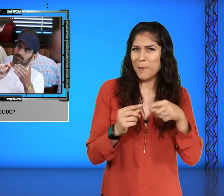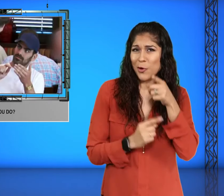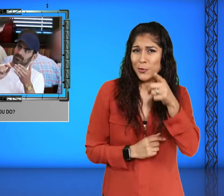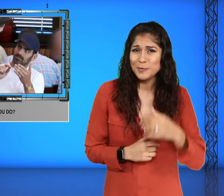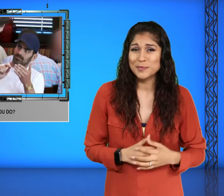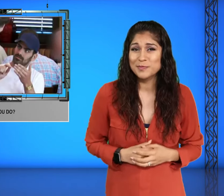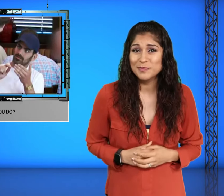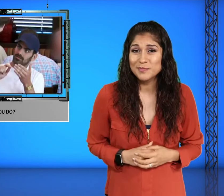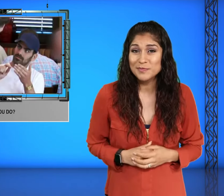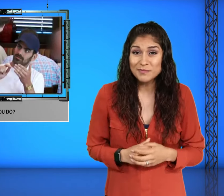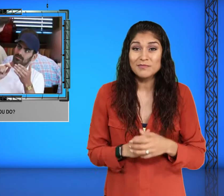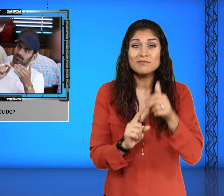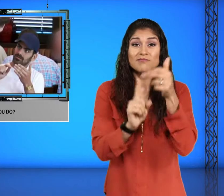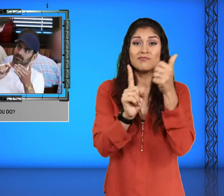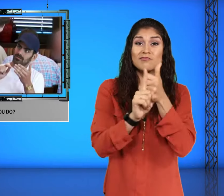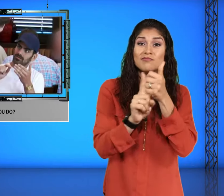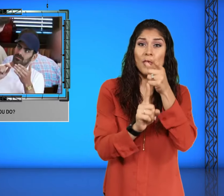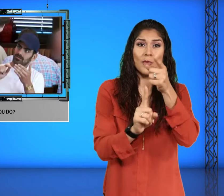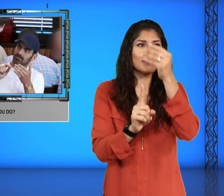What about you?